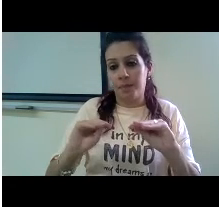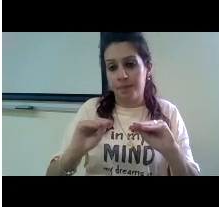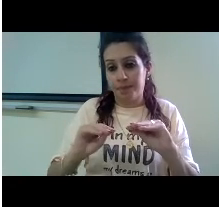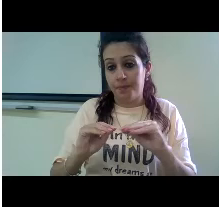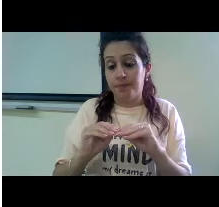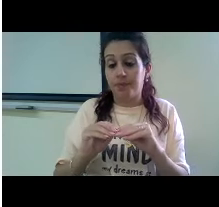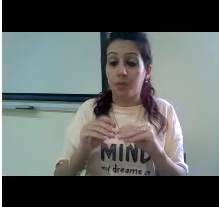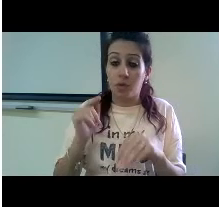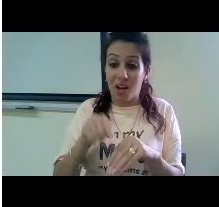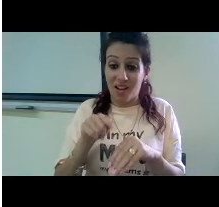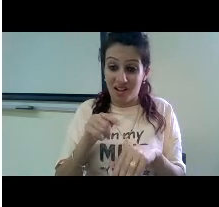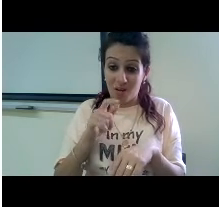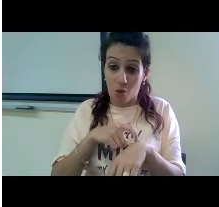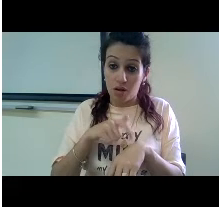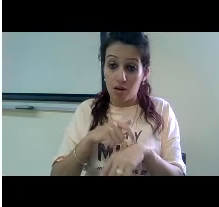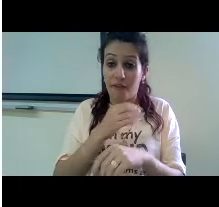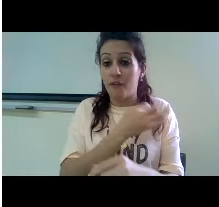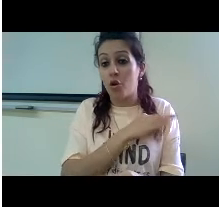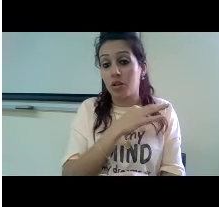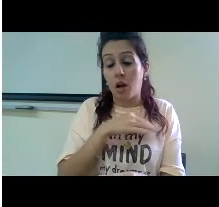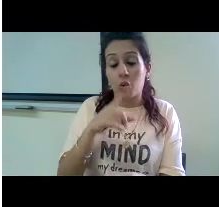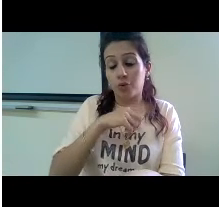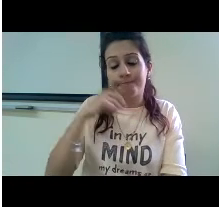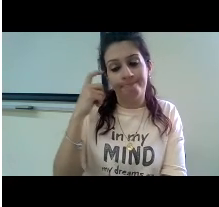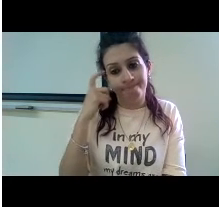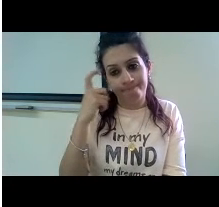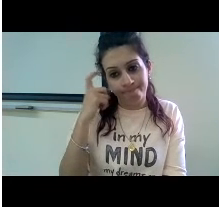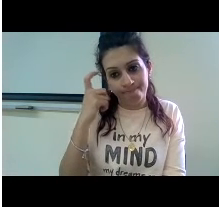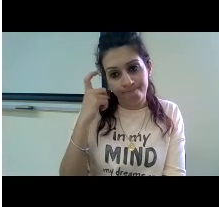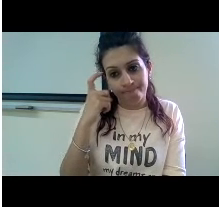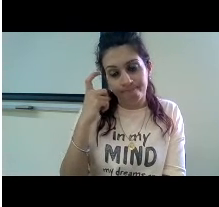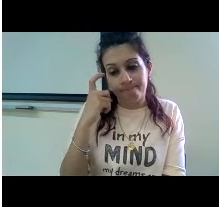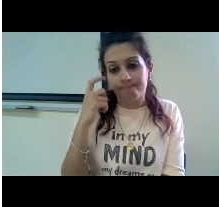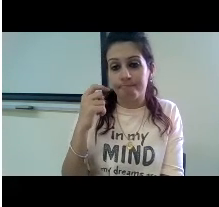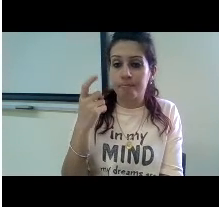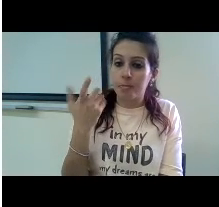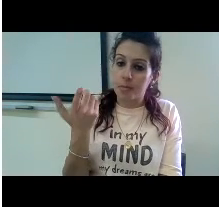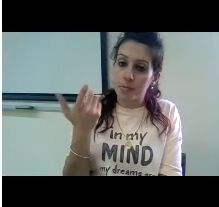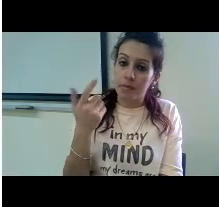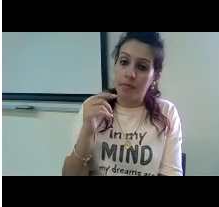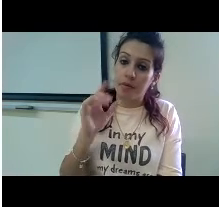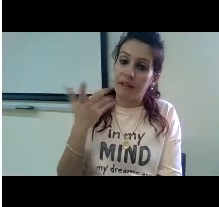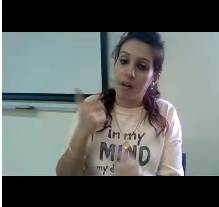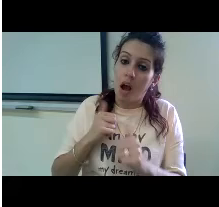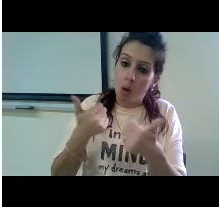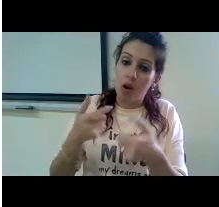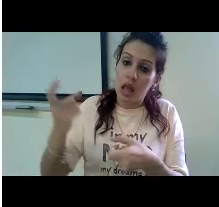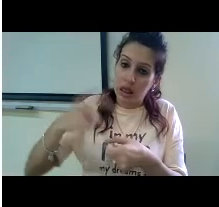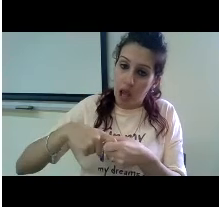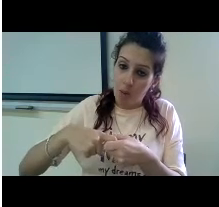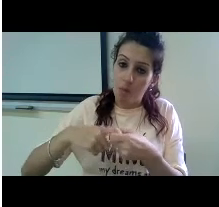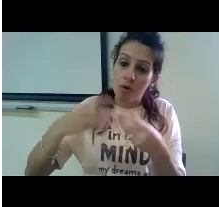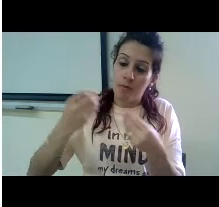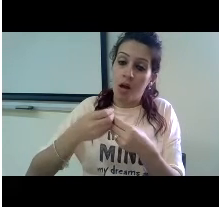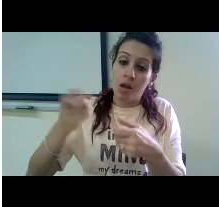happen everywhere any time, even outside of school and the school hours.